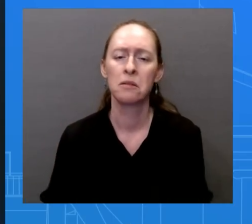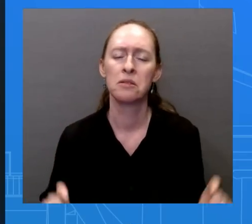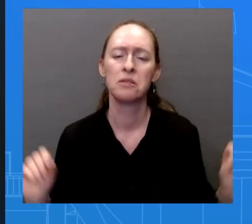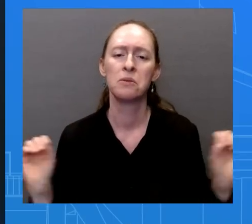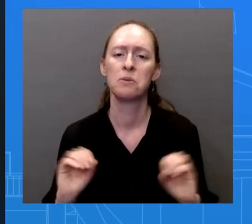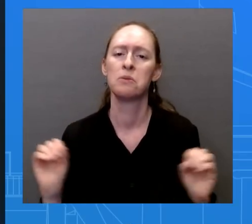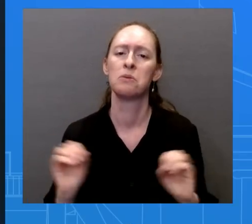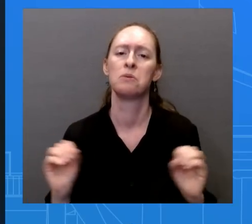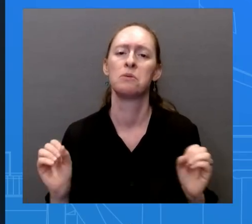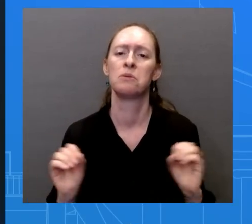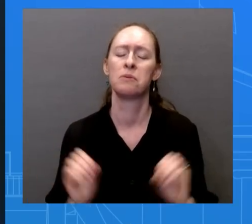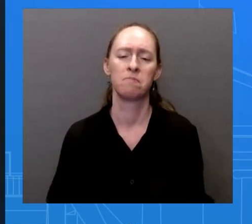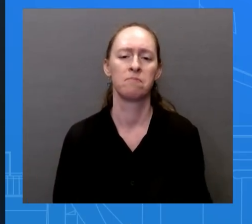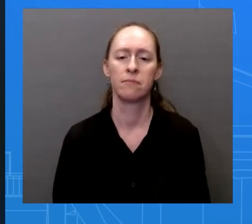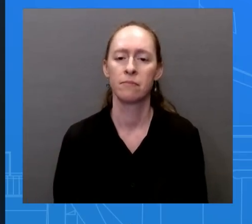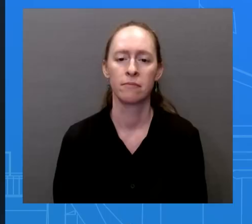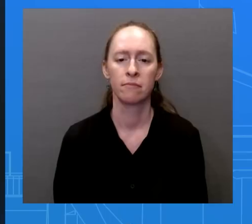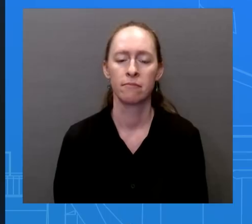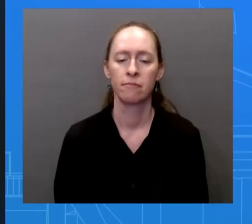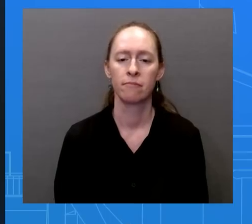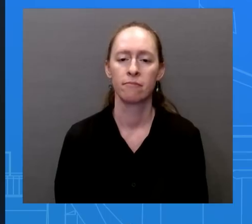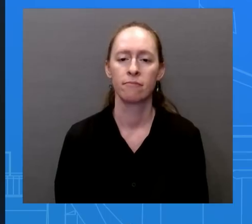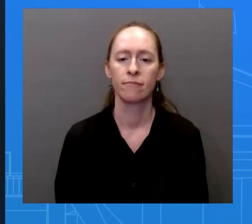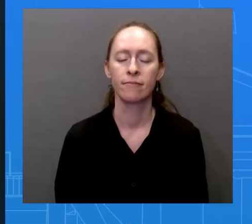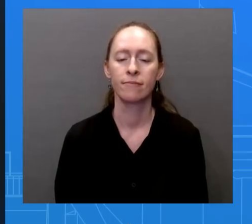You've heard from my colleagues. This OPEC+ decision,